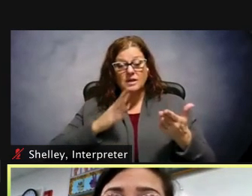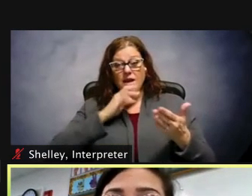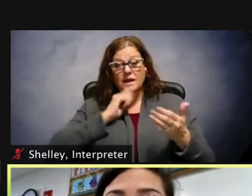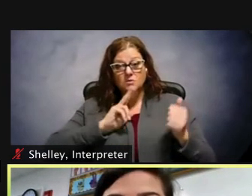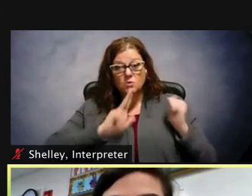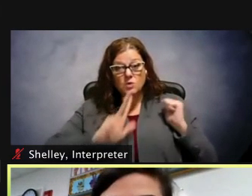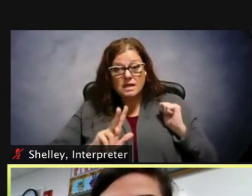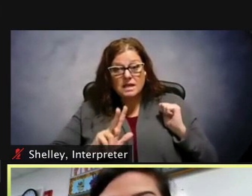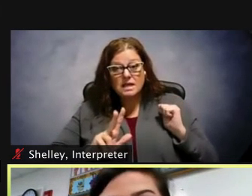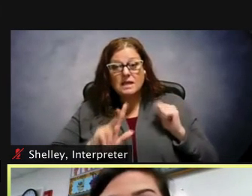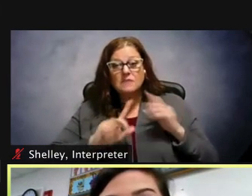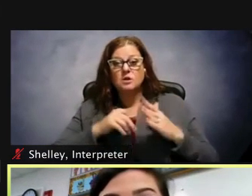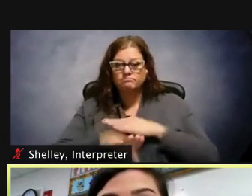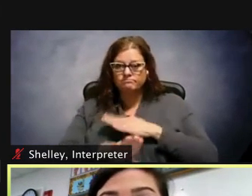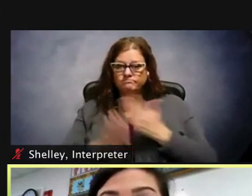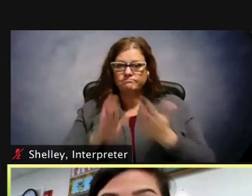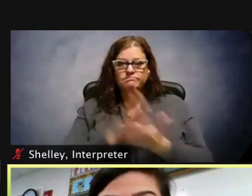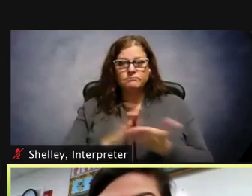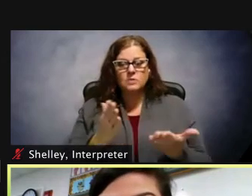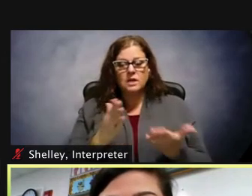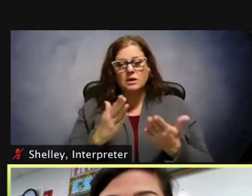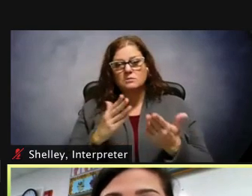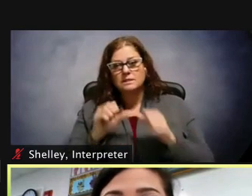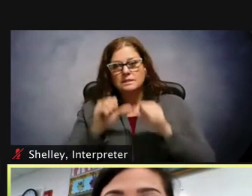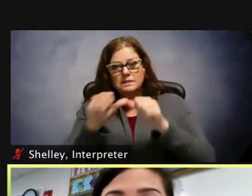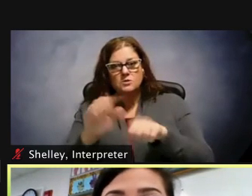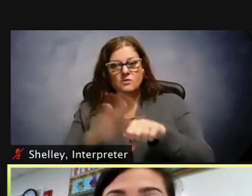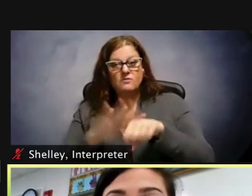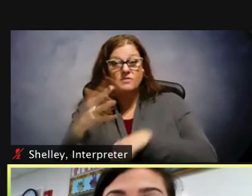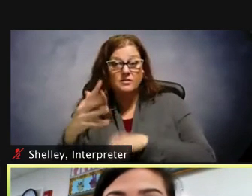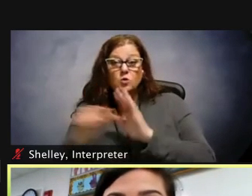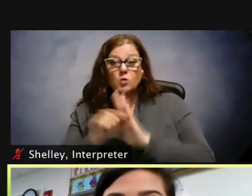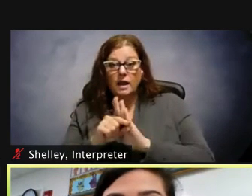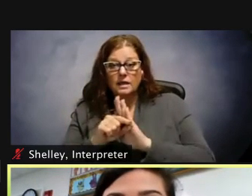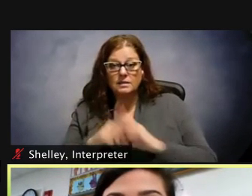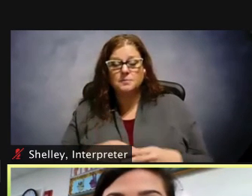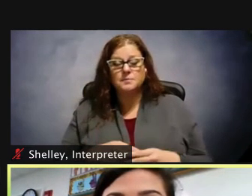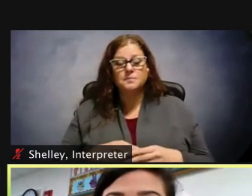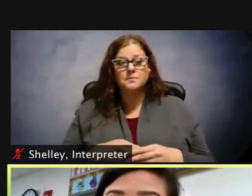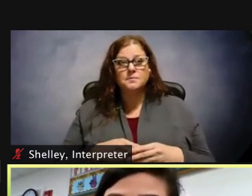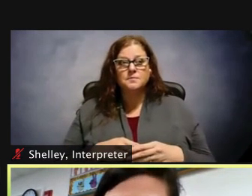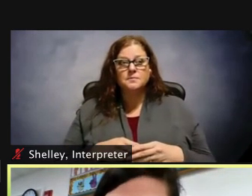they'll start school here all the way through fifth grade. So we are looking at students that